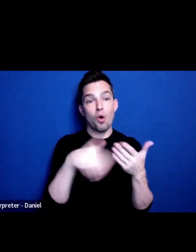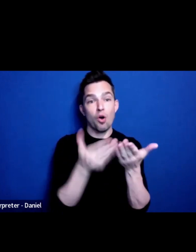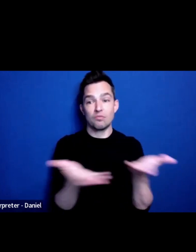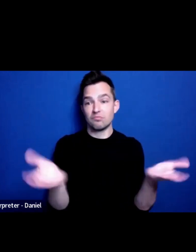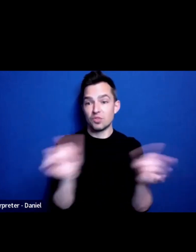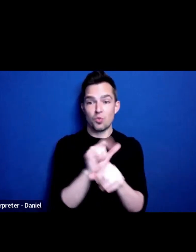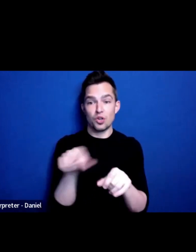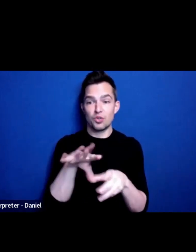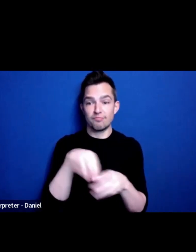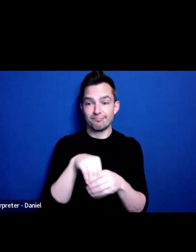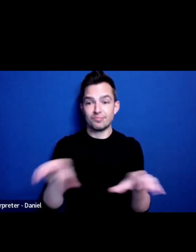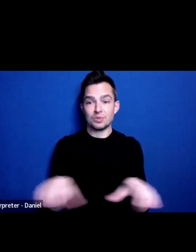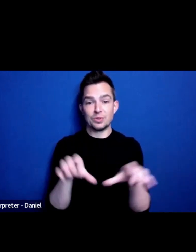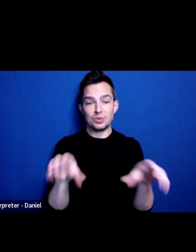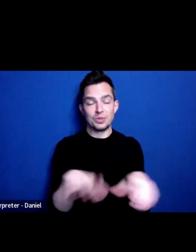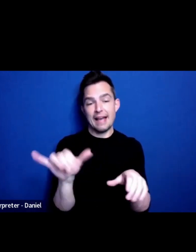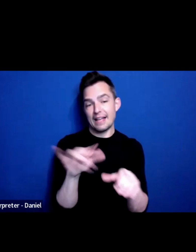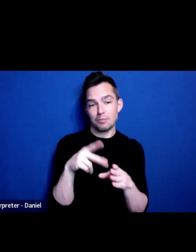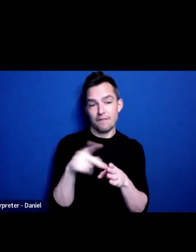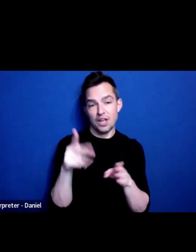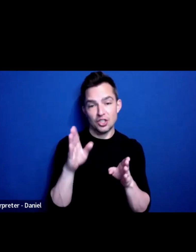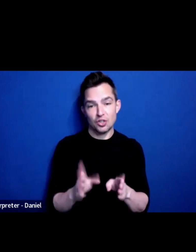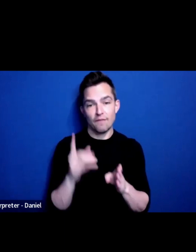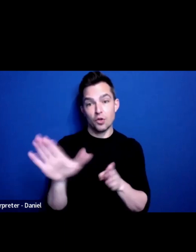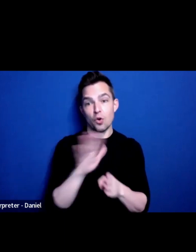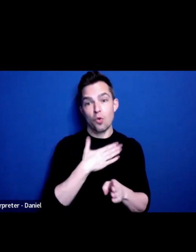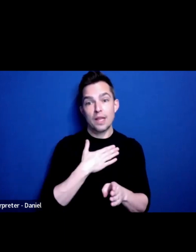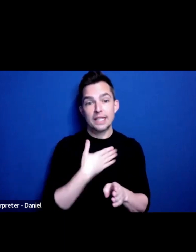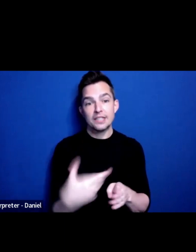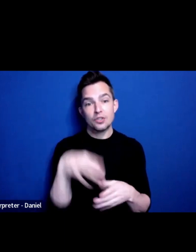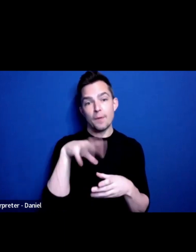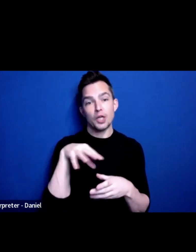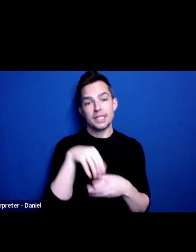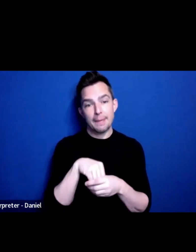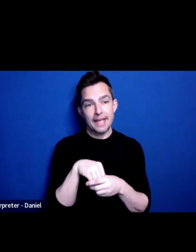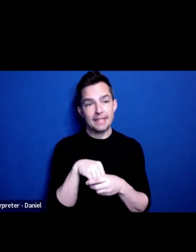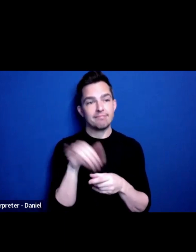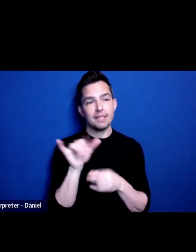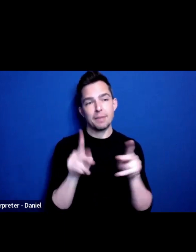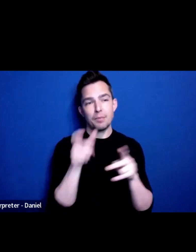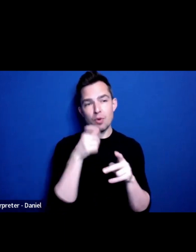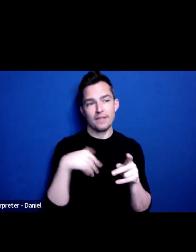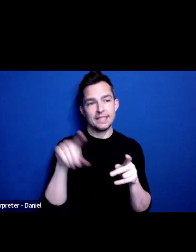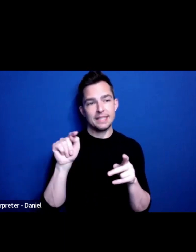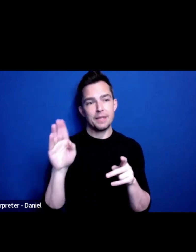do. As professionals for your willingness to participate as people with TBI, family members